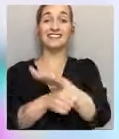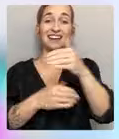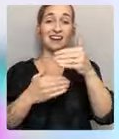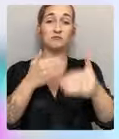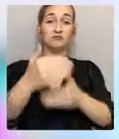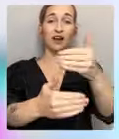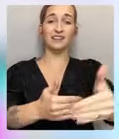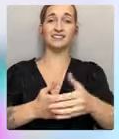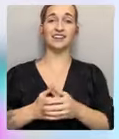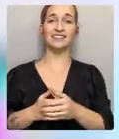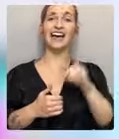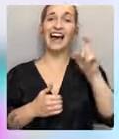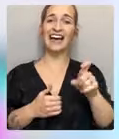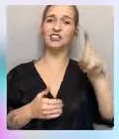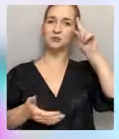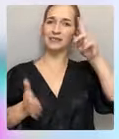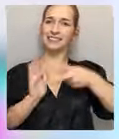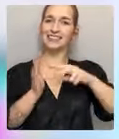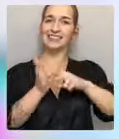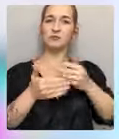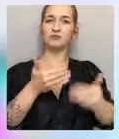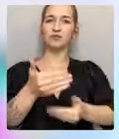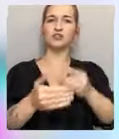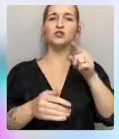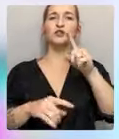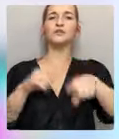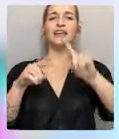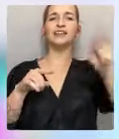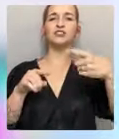Again, it has to be an entire and a deliberate process. You can't add it and tack it on at the very end.